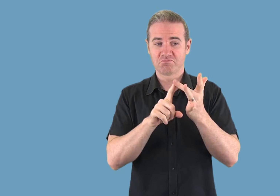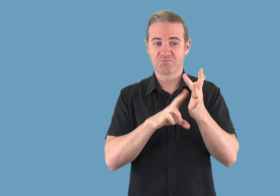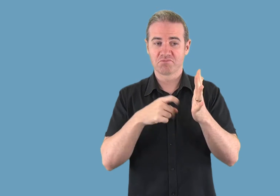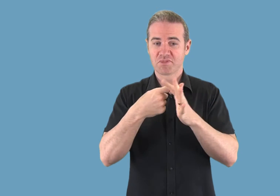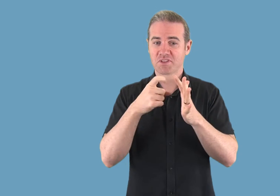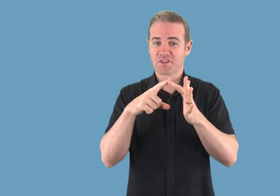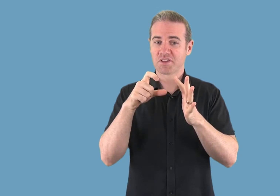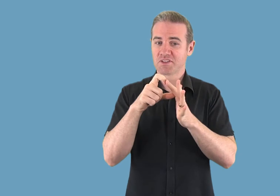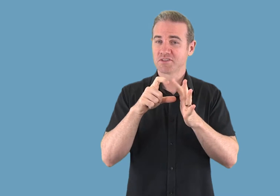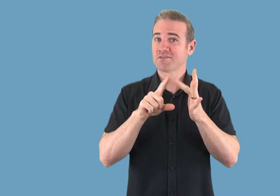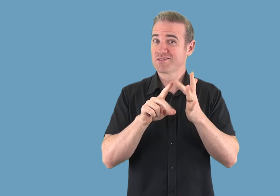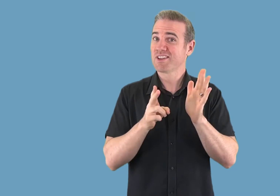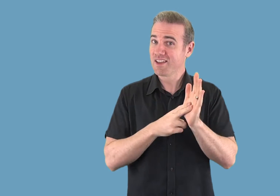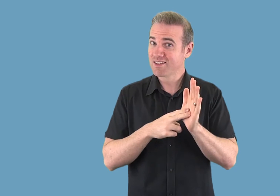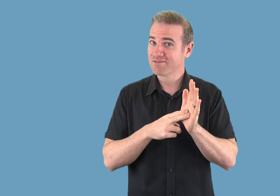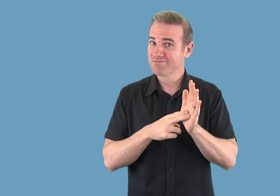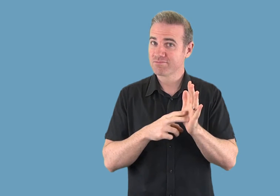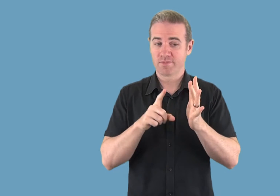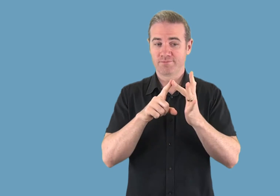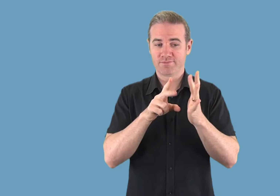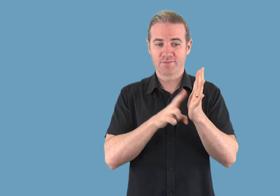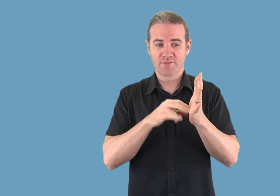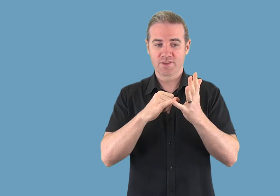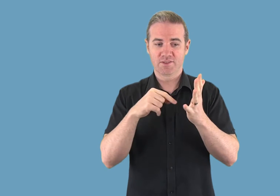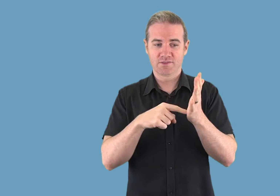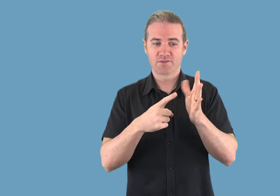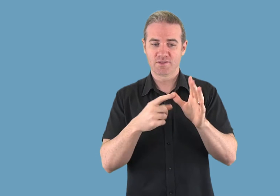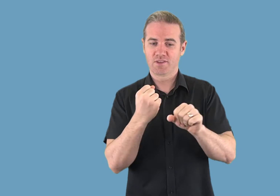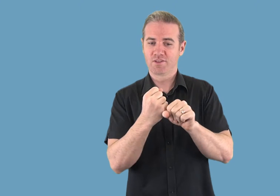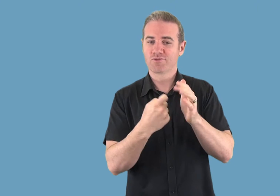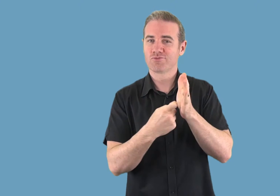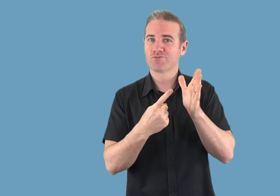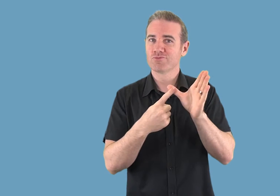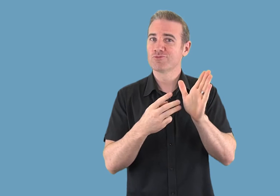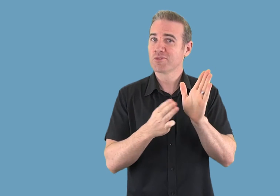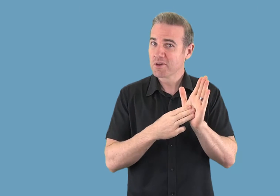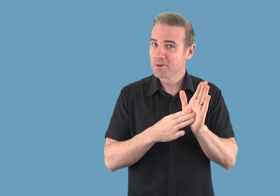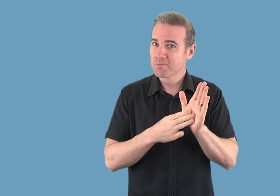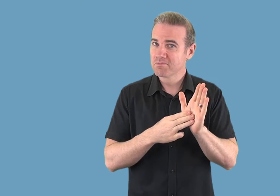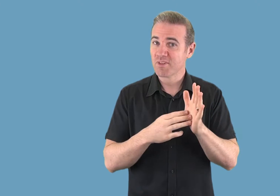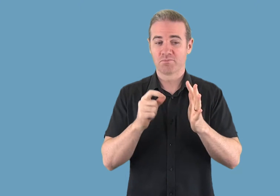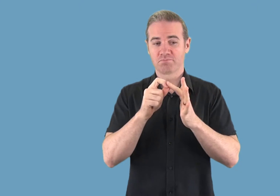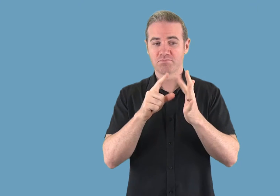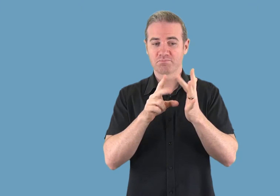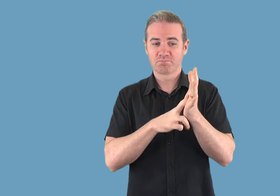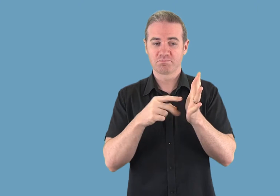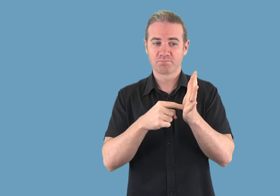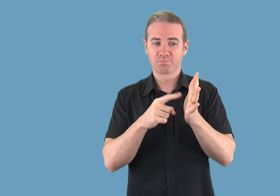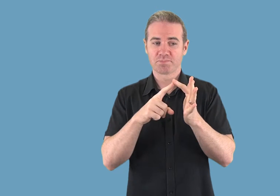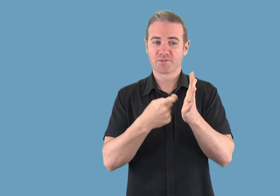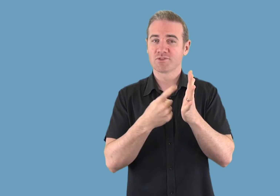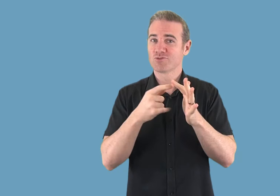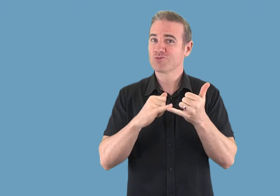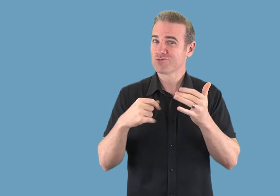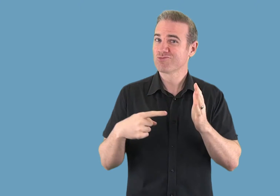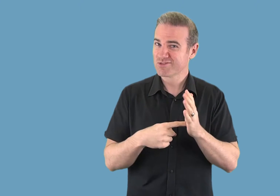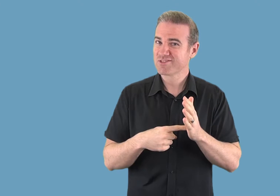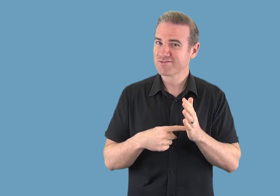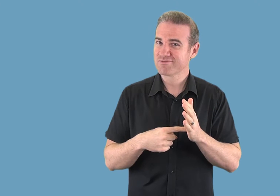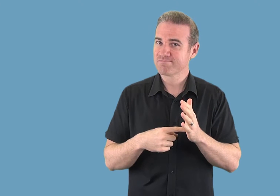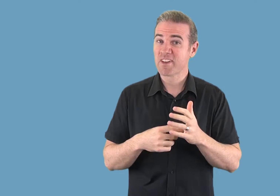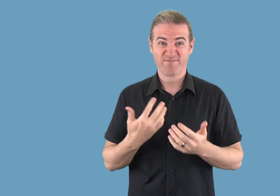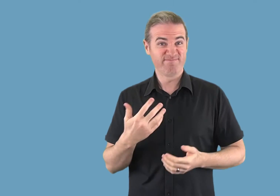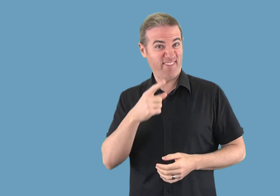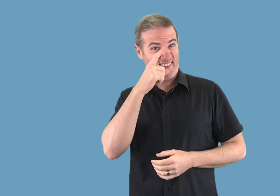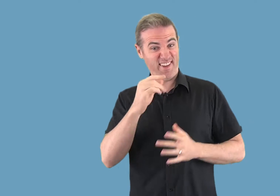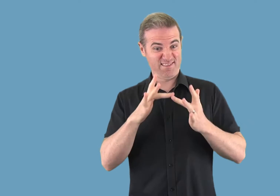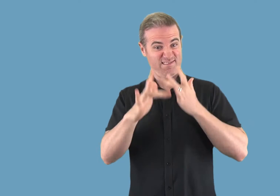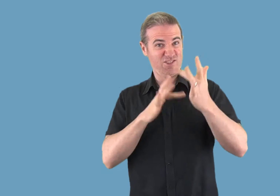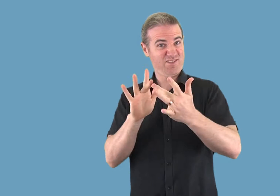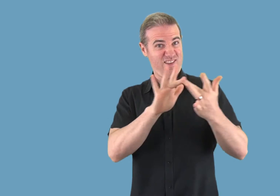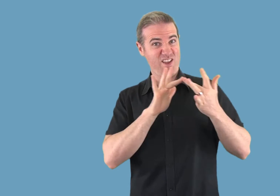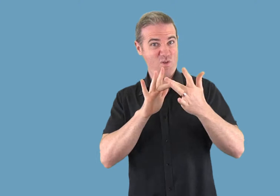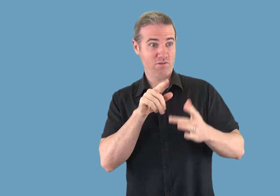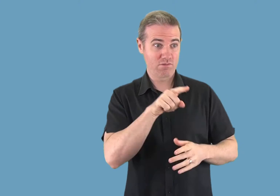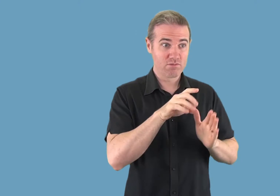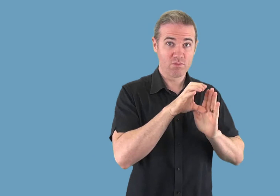YouTube, LinkedIn, Instagram and Pinterest.